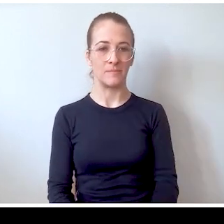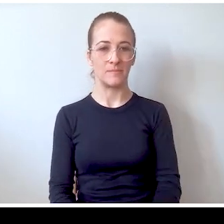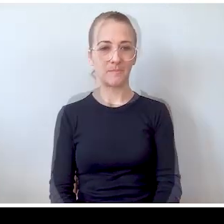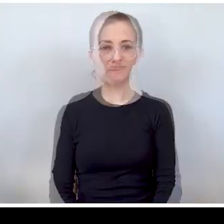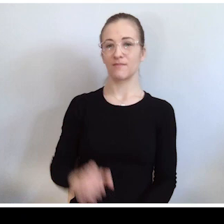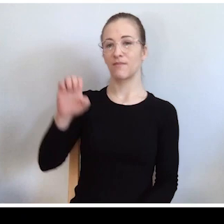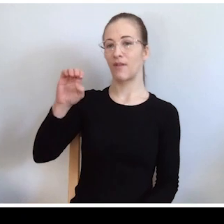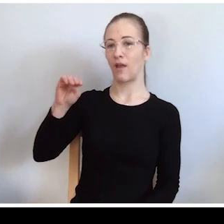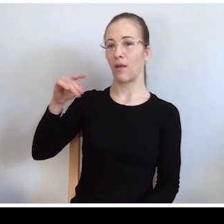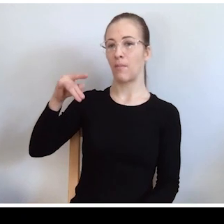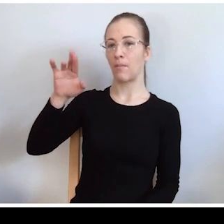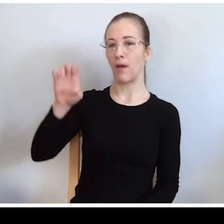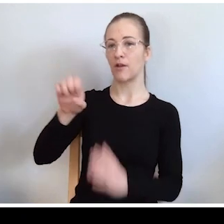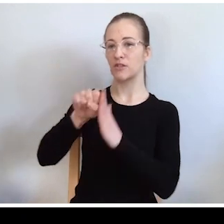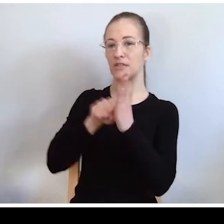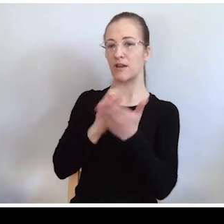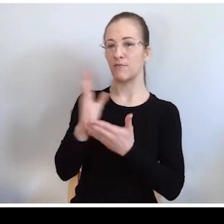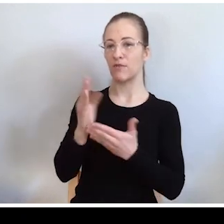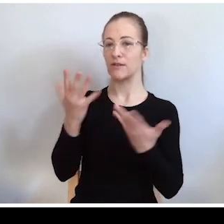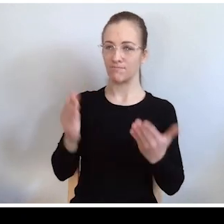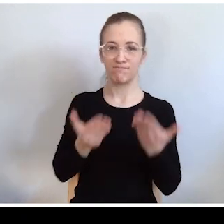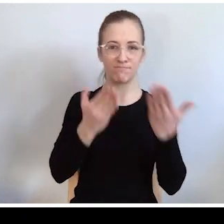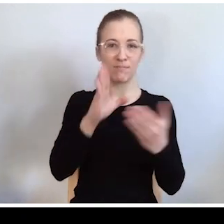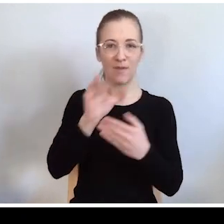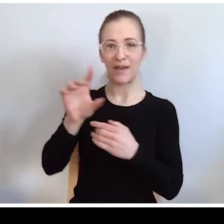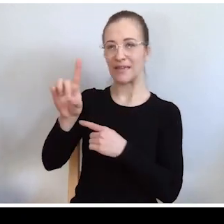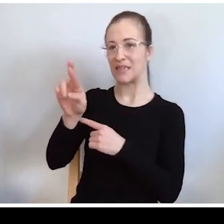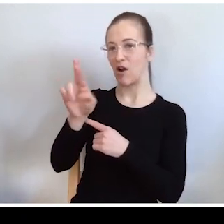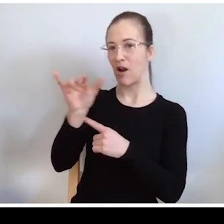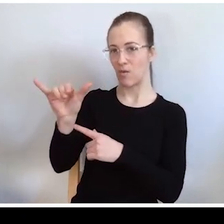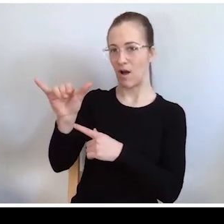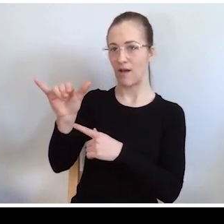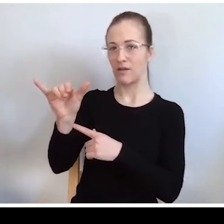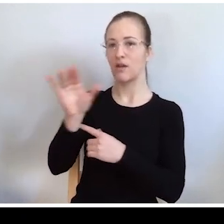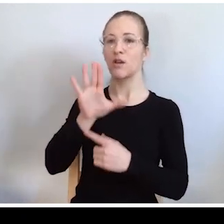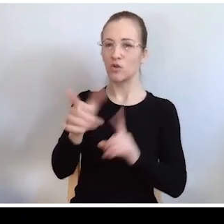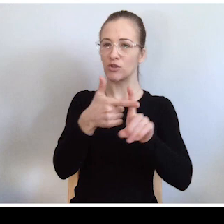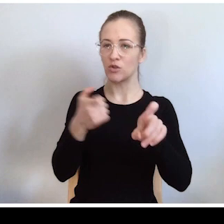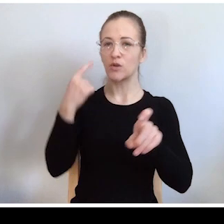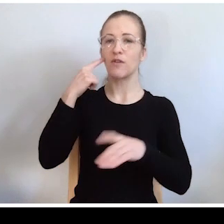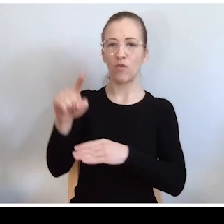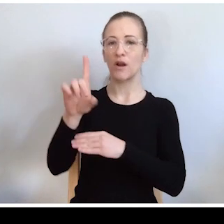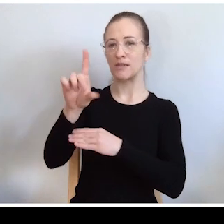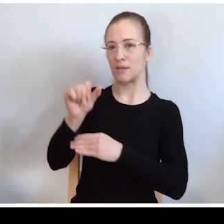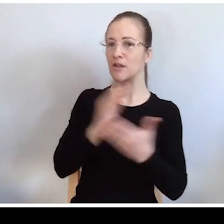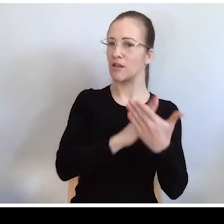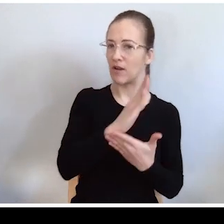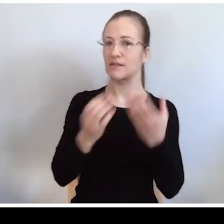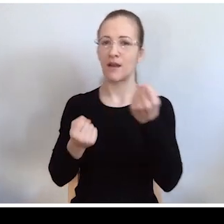Empire State of Rights has been brought to you by Disability Rights New York, your source for disability rights and advocacy.